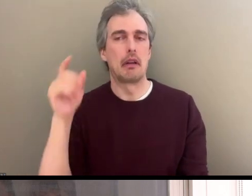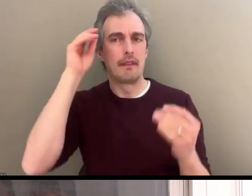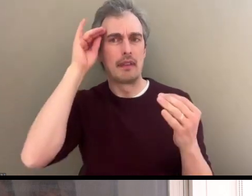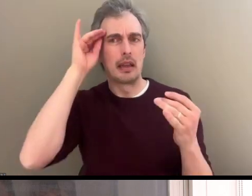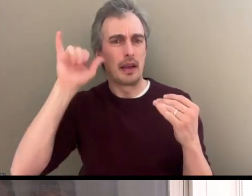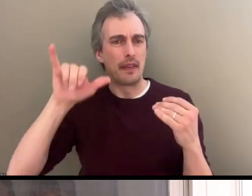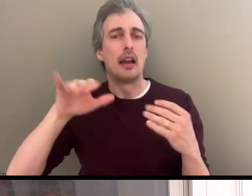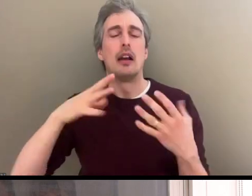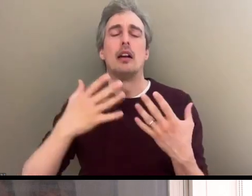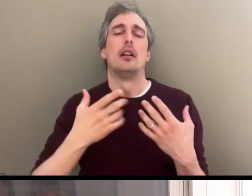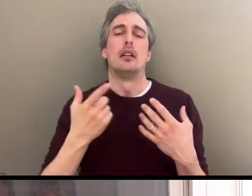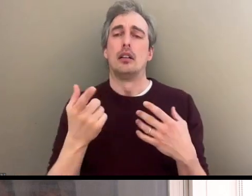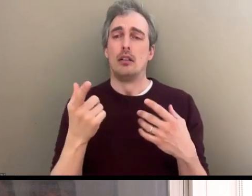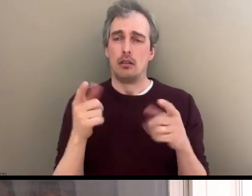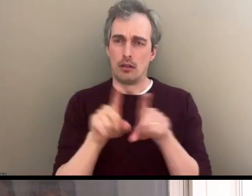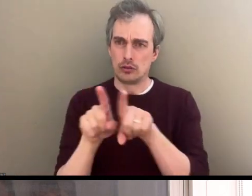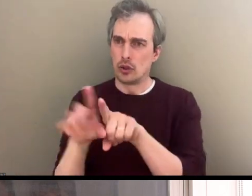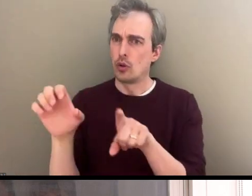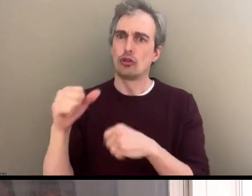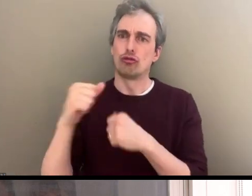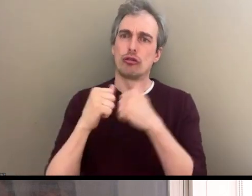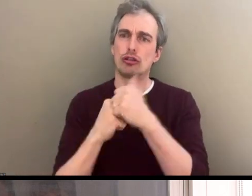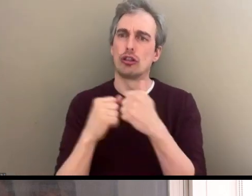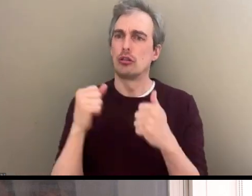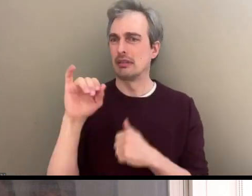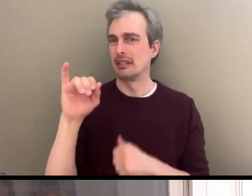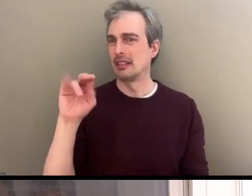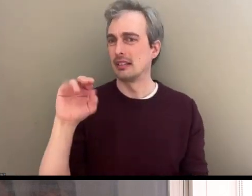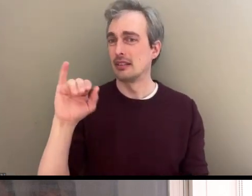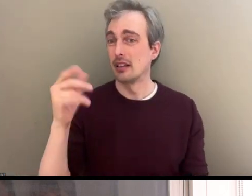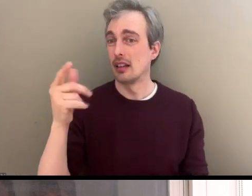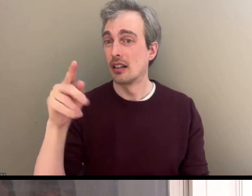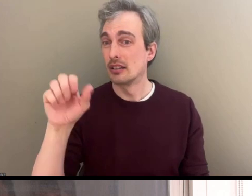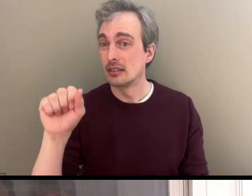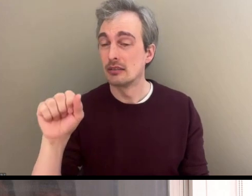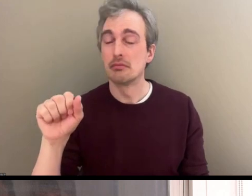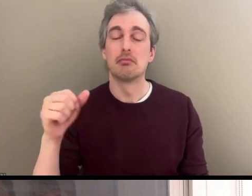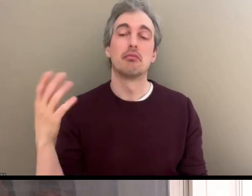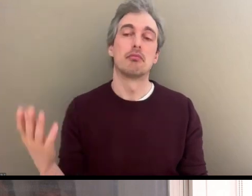But again, we're promised to focus on the free stuff. So we have another illustration.